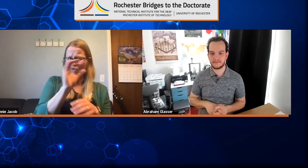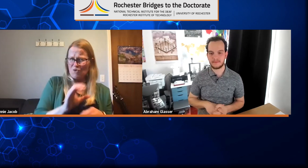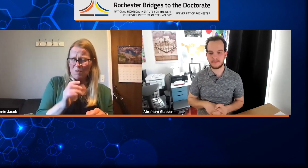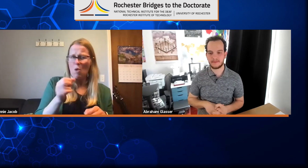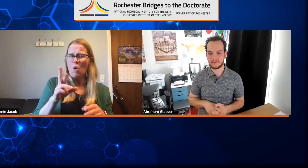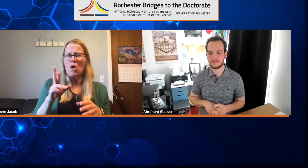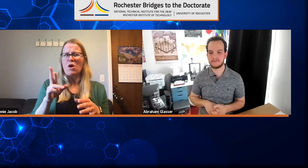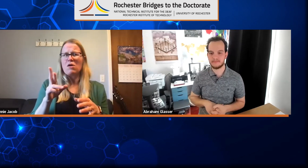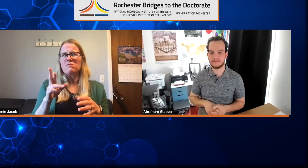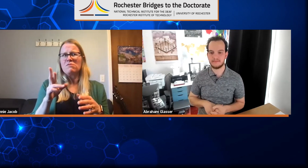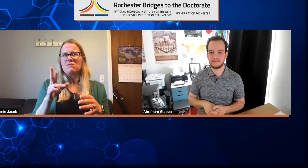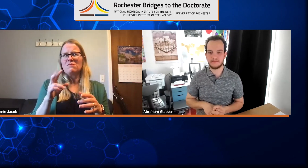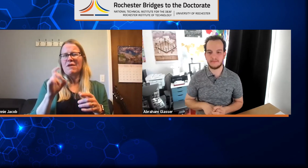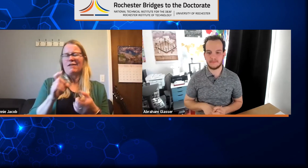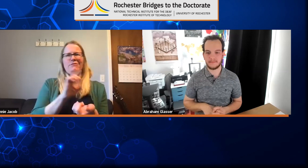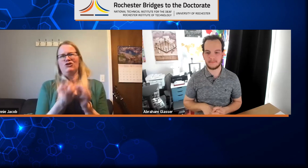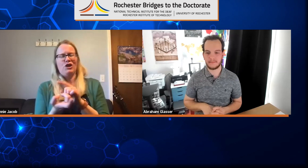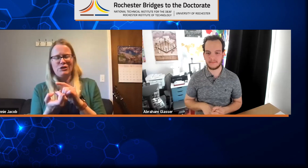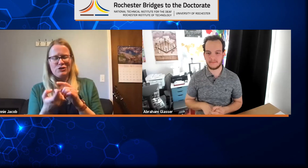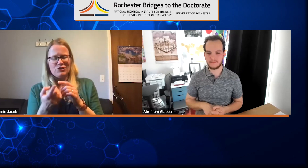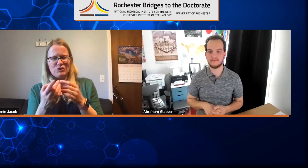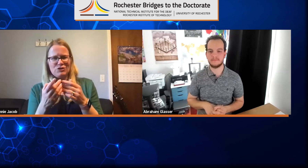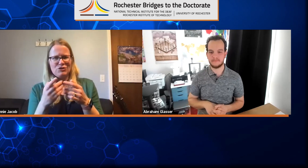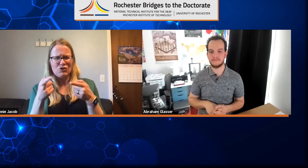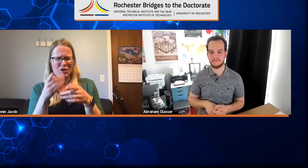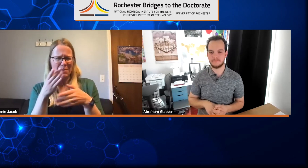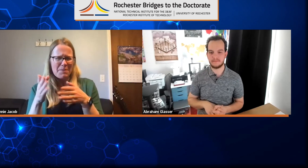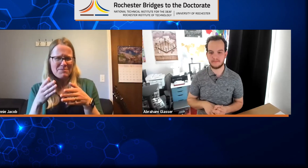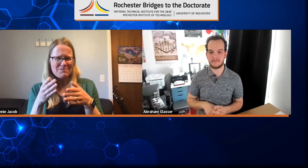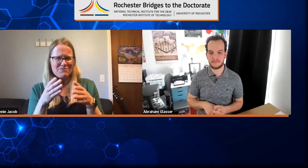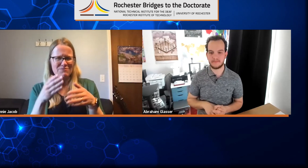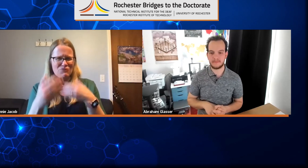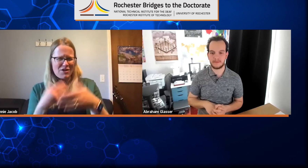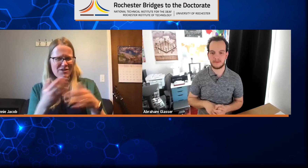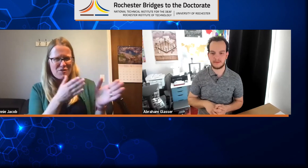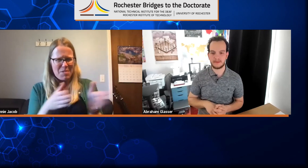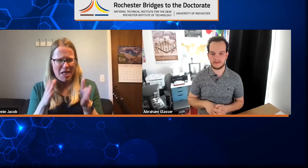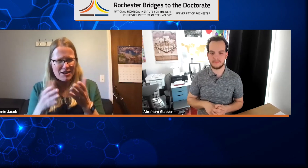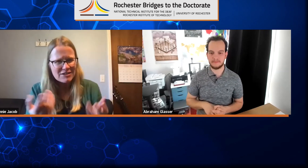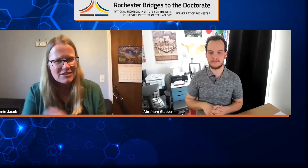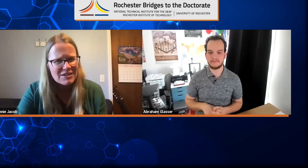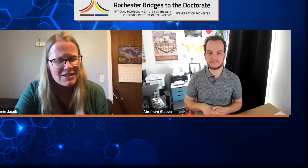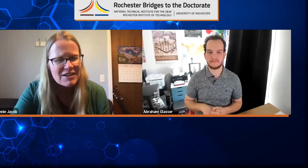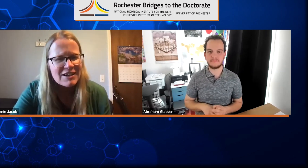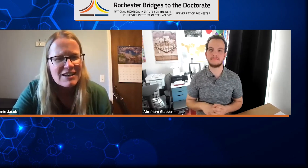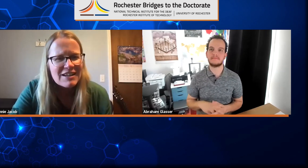or did you have to quickly change the project that you had already planned out?